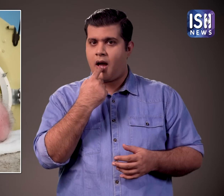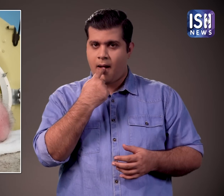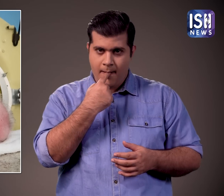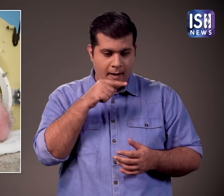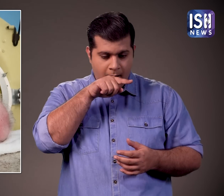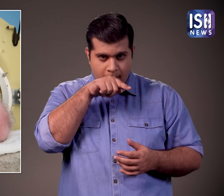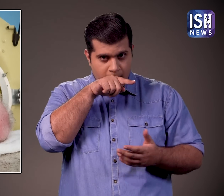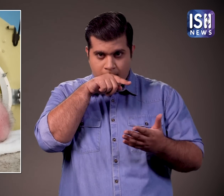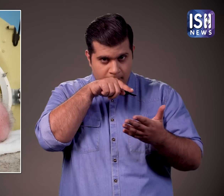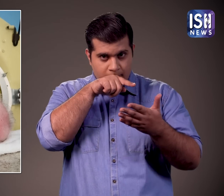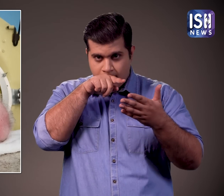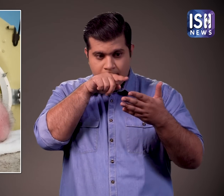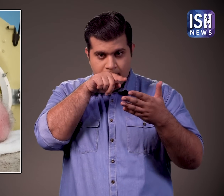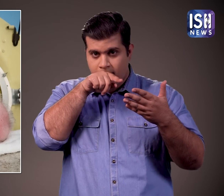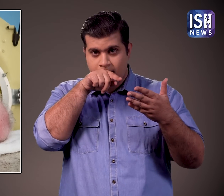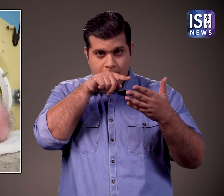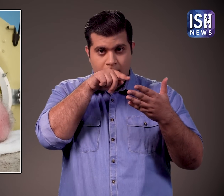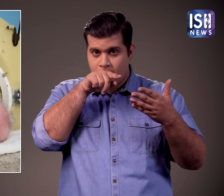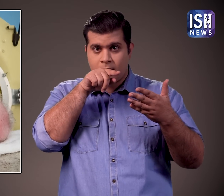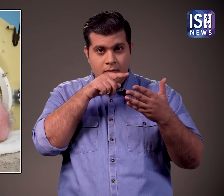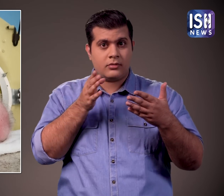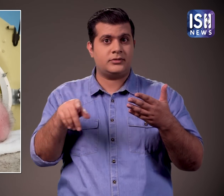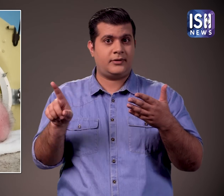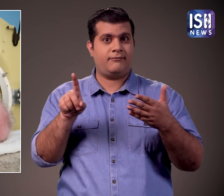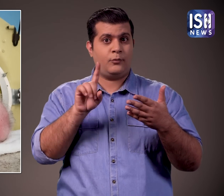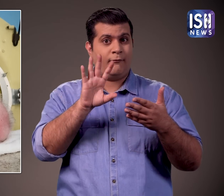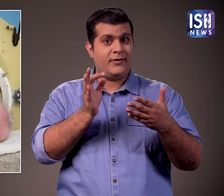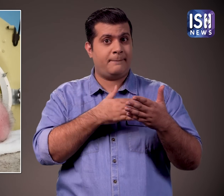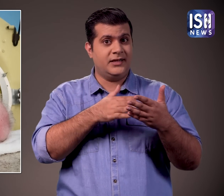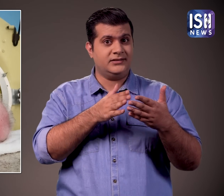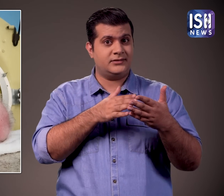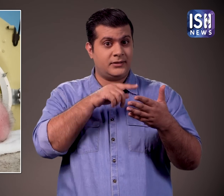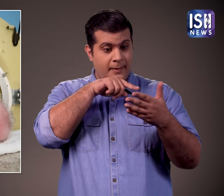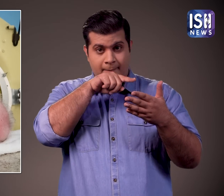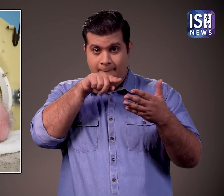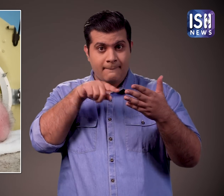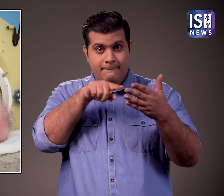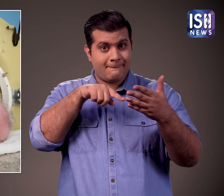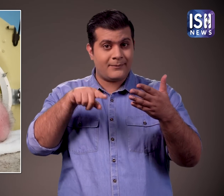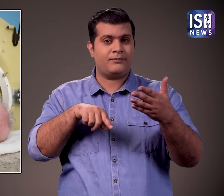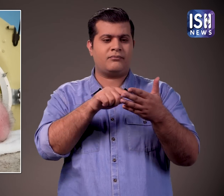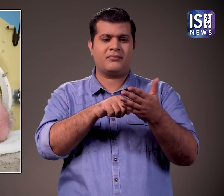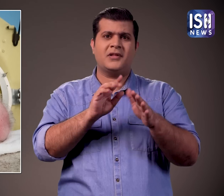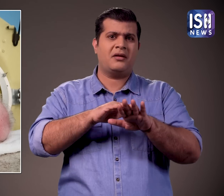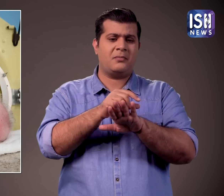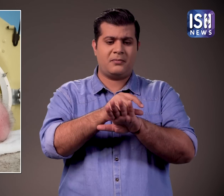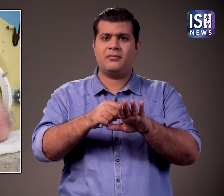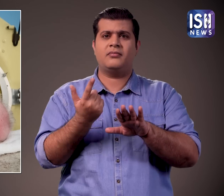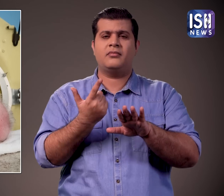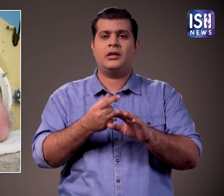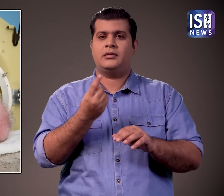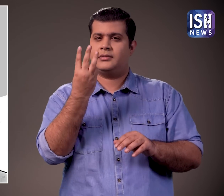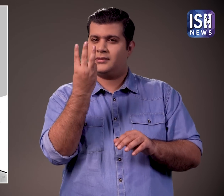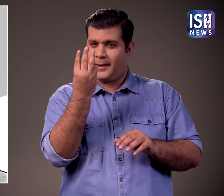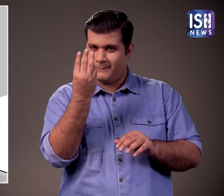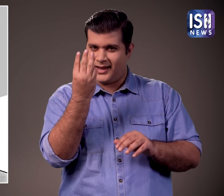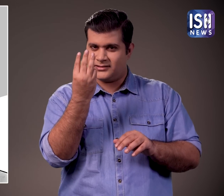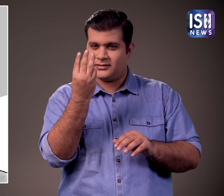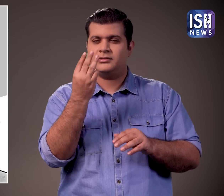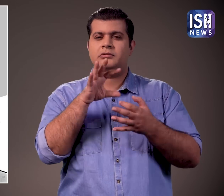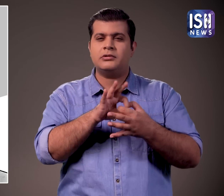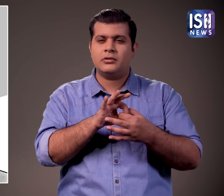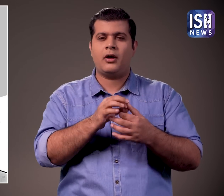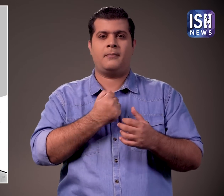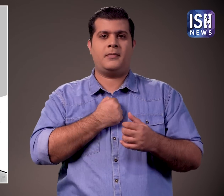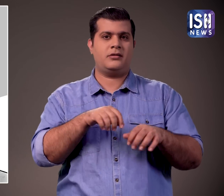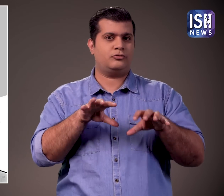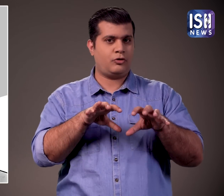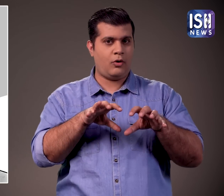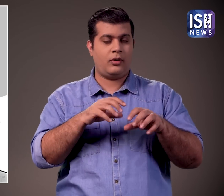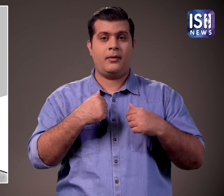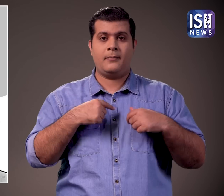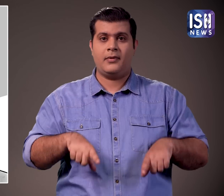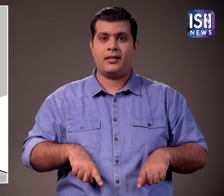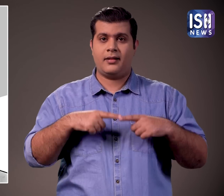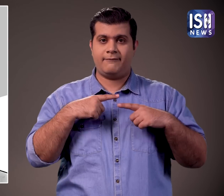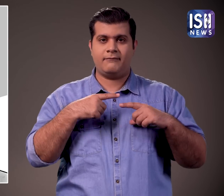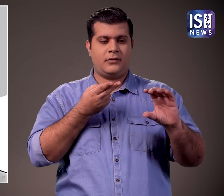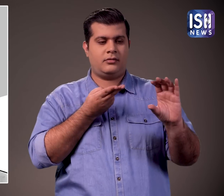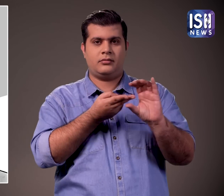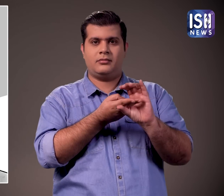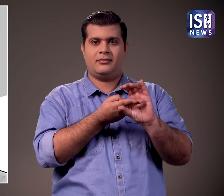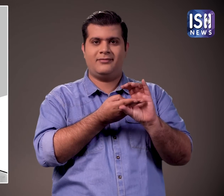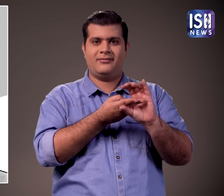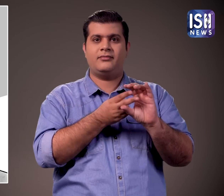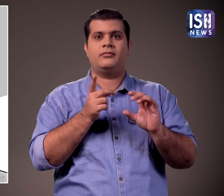He wrote the 150-page book using his mouth. The book was titled “Three Minutes for a Dog: My Life in an Iron Lung” .